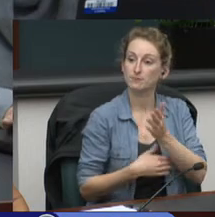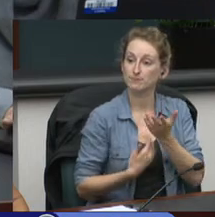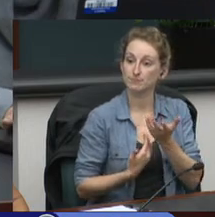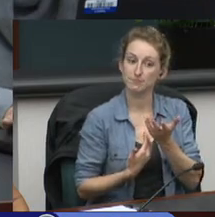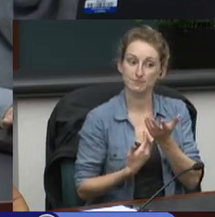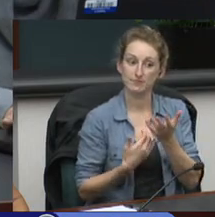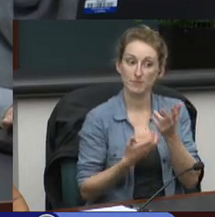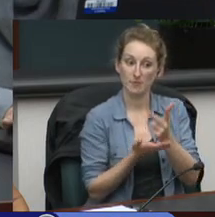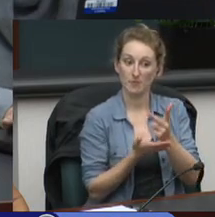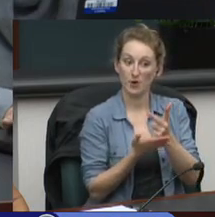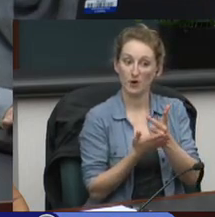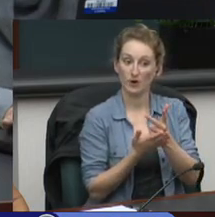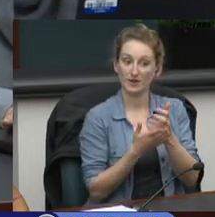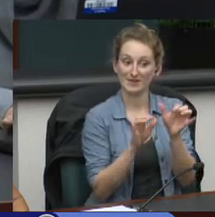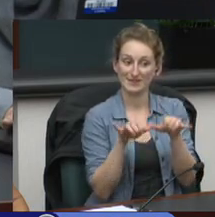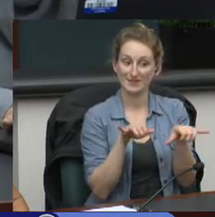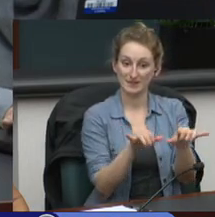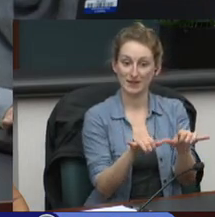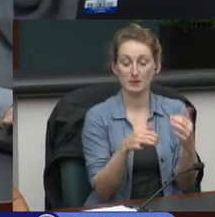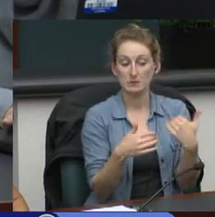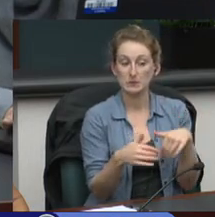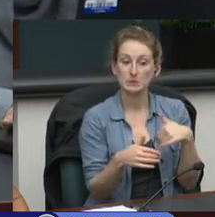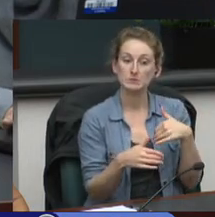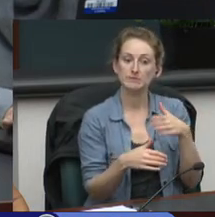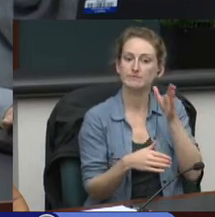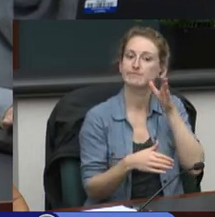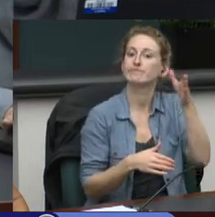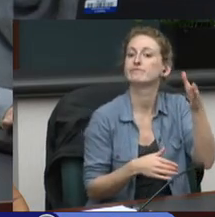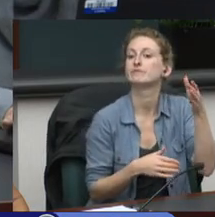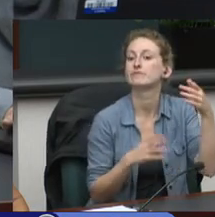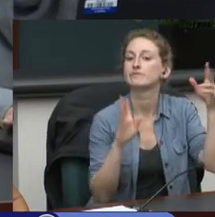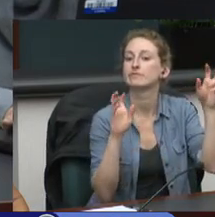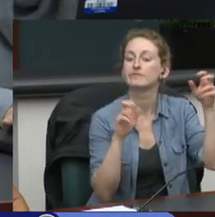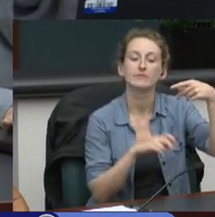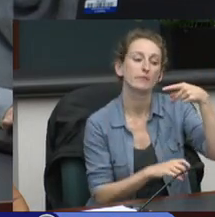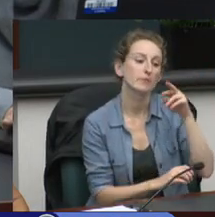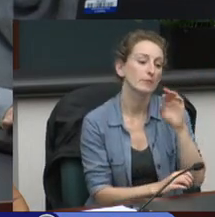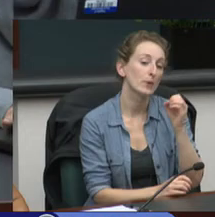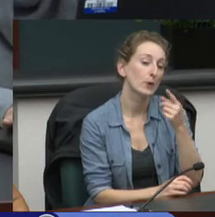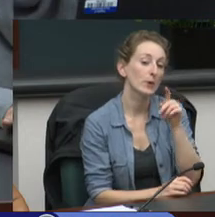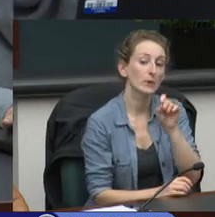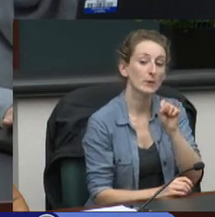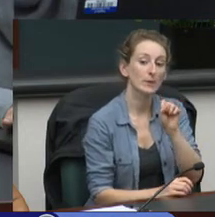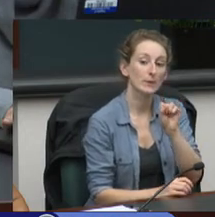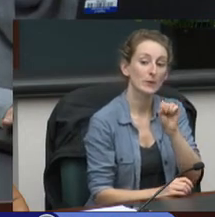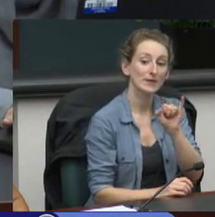communities that typically just do the minimum standard and they don't have any